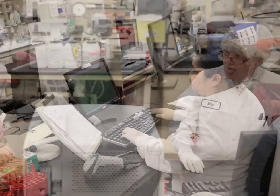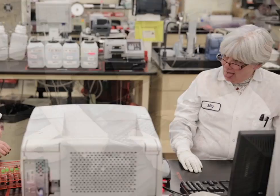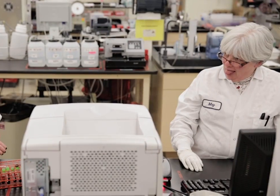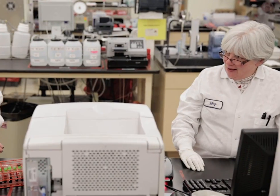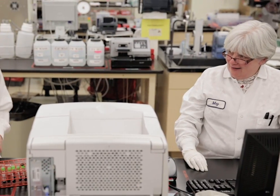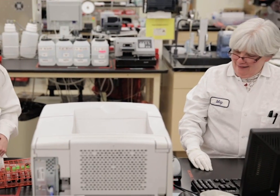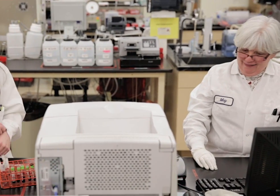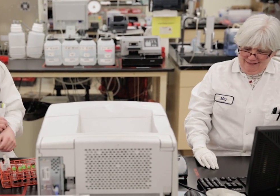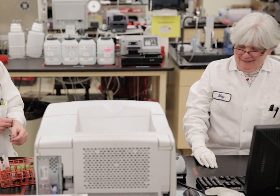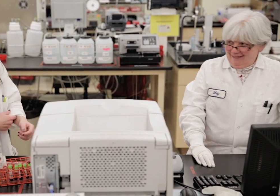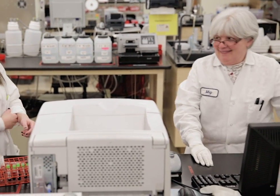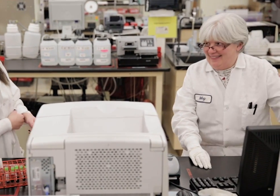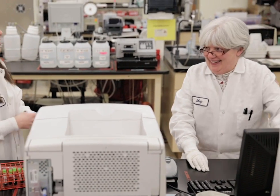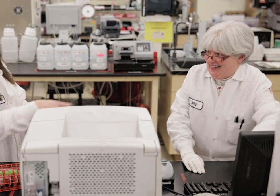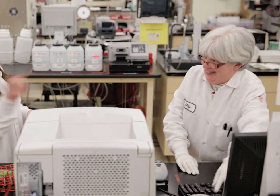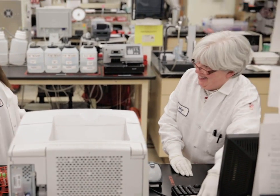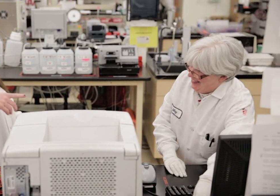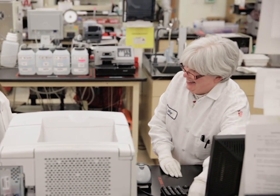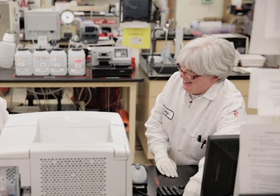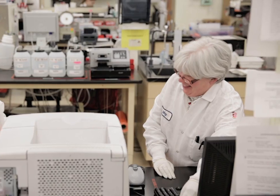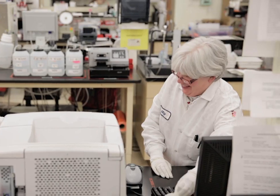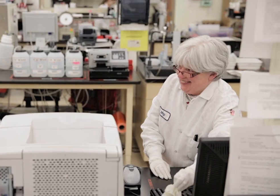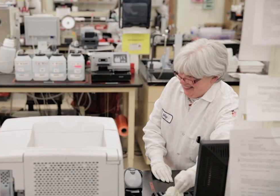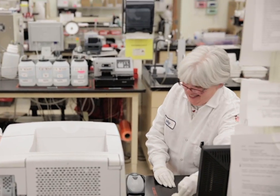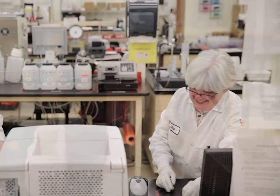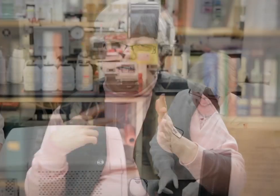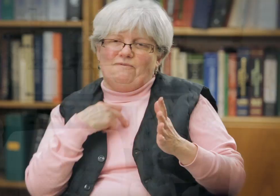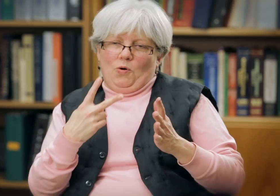and that really amazed me how quickly they're picking up sign language.